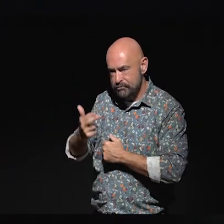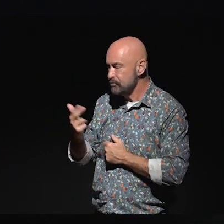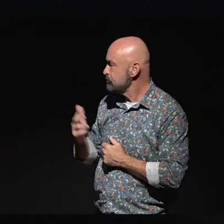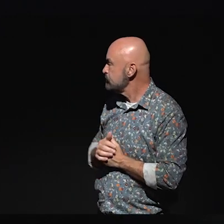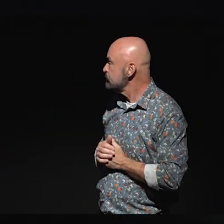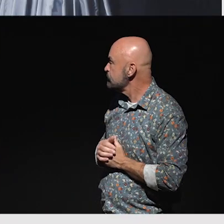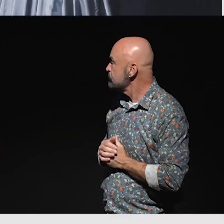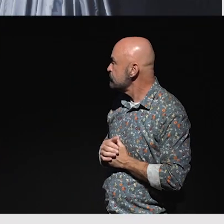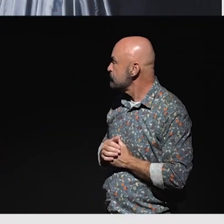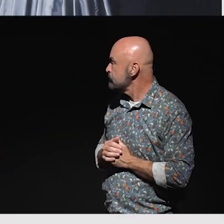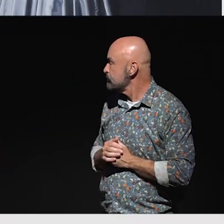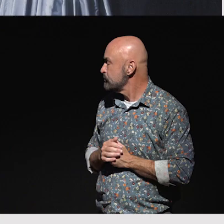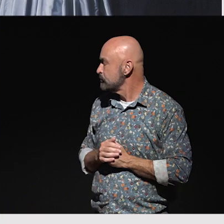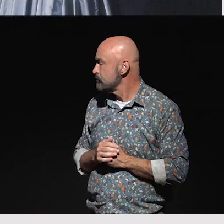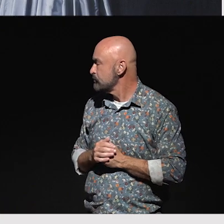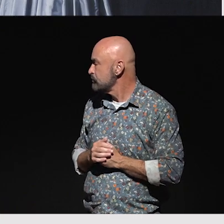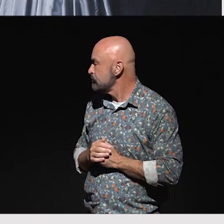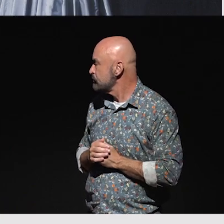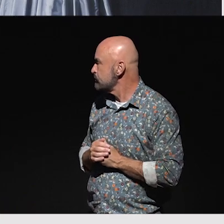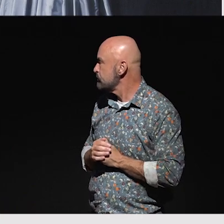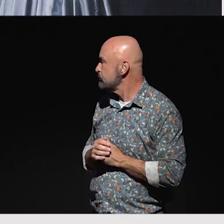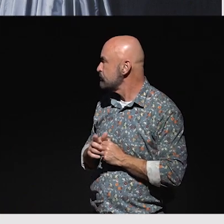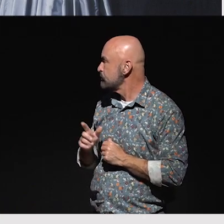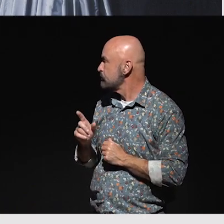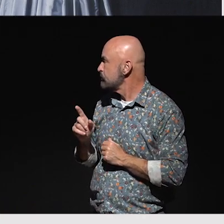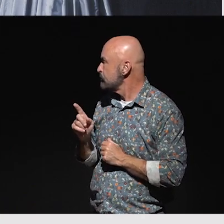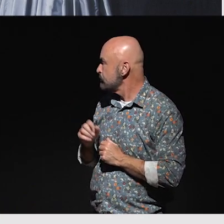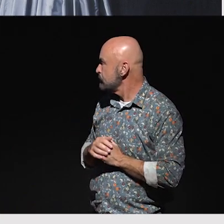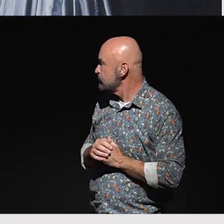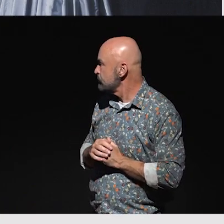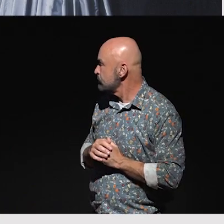but, when the 'Antiochus and Stratonice' is finished,